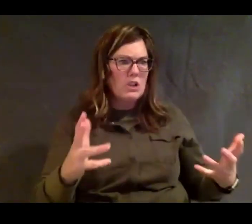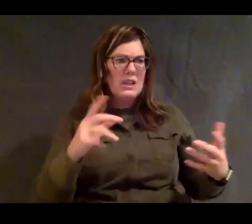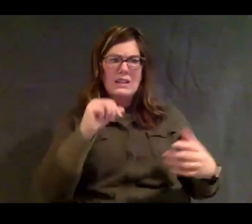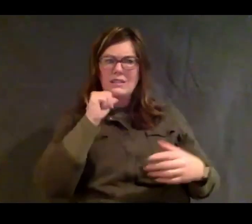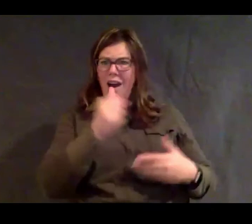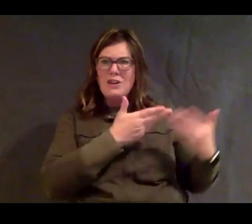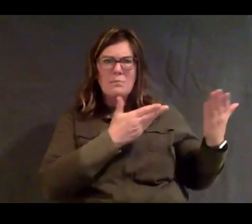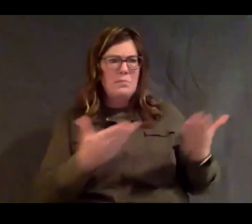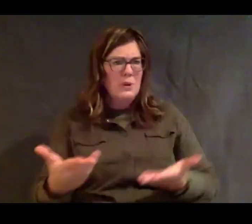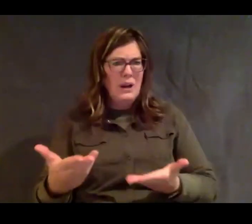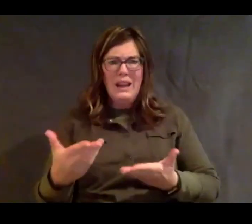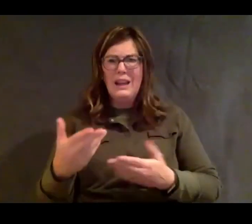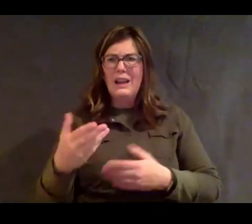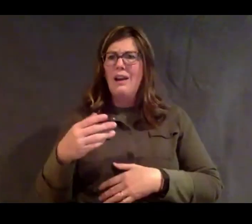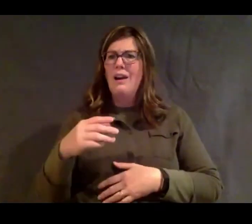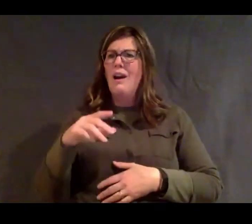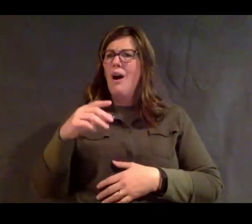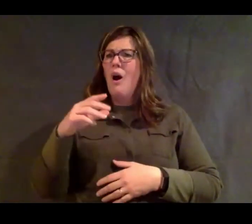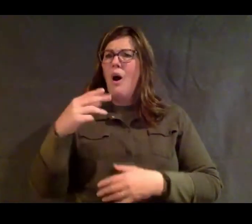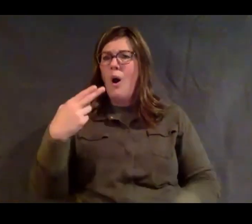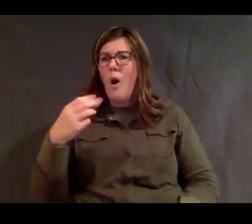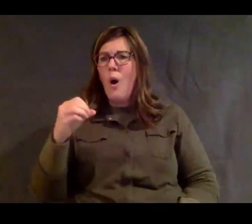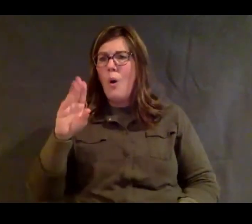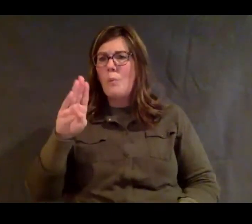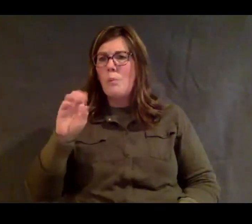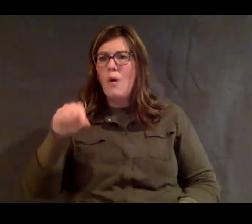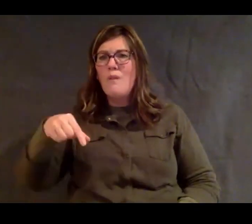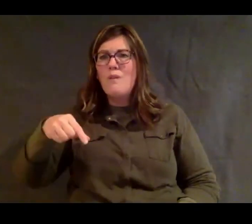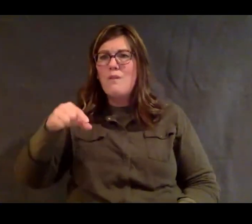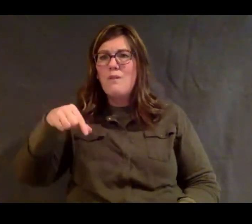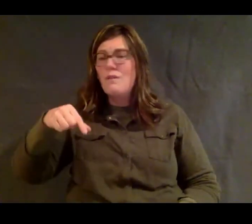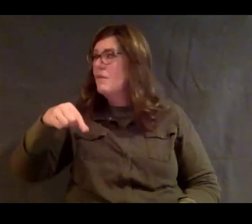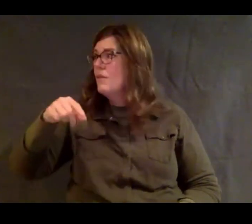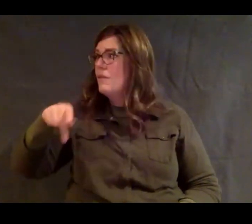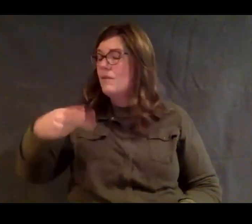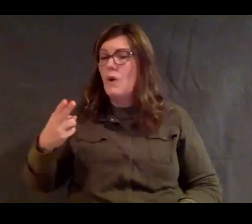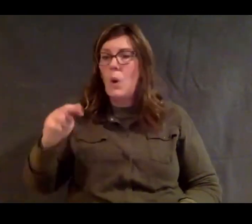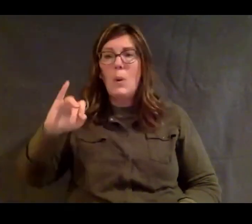bills forward anymore that is real change that we can do so i'm really proud of that